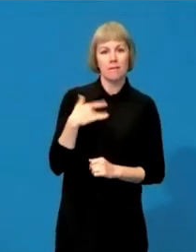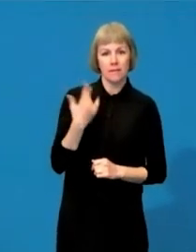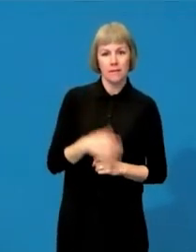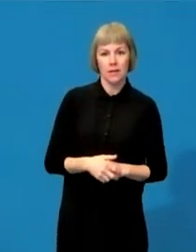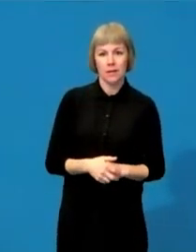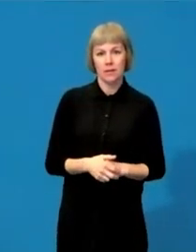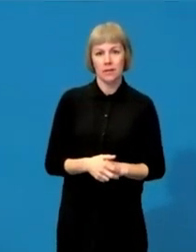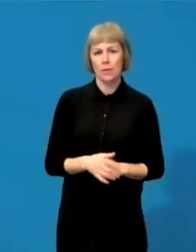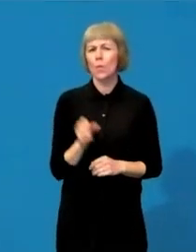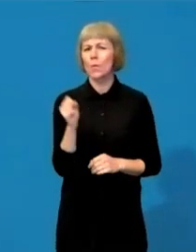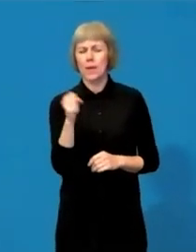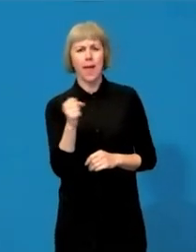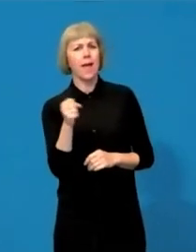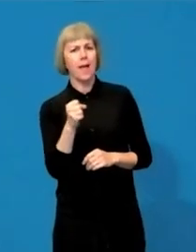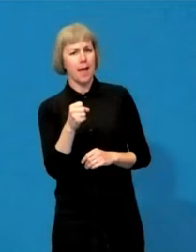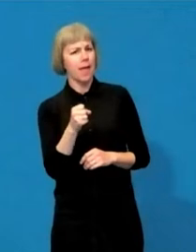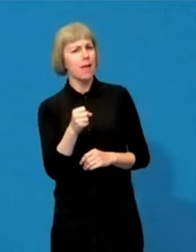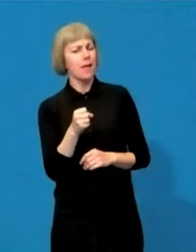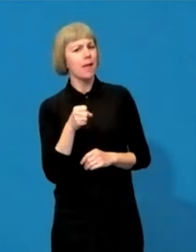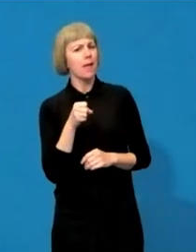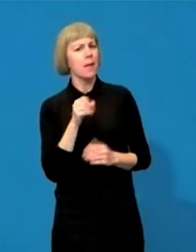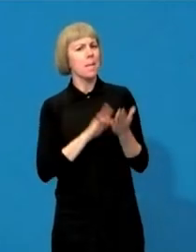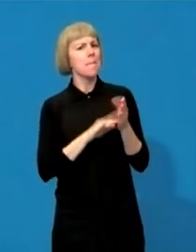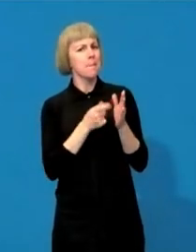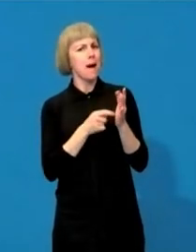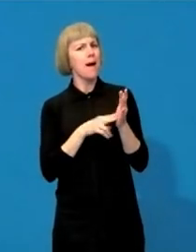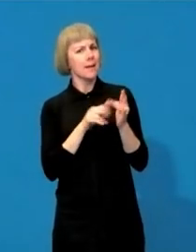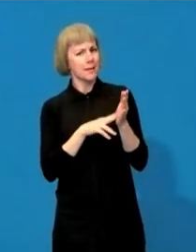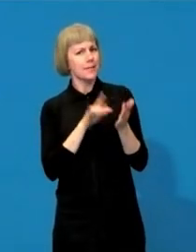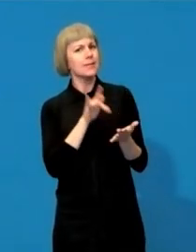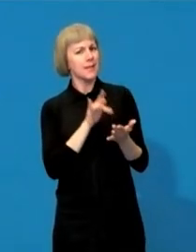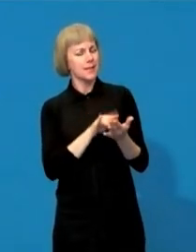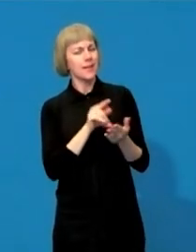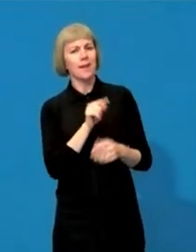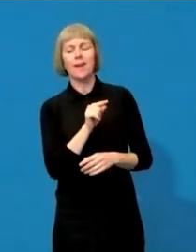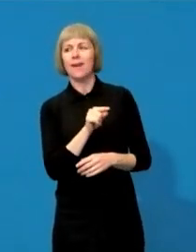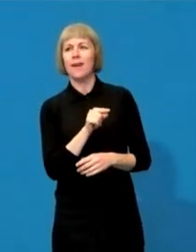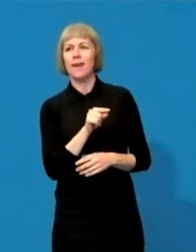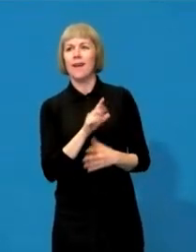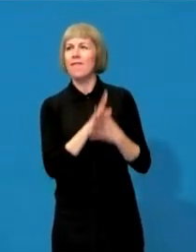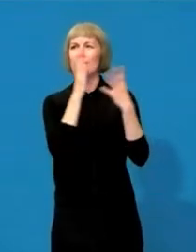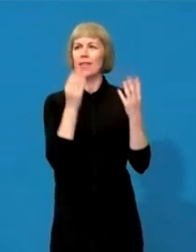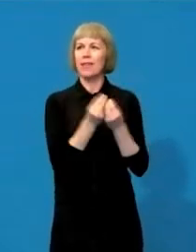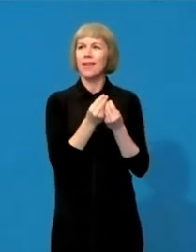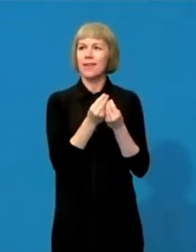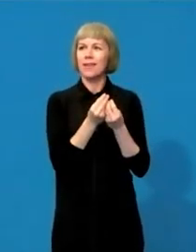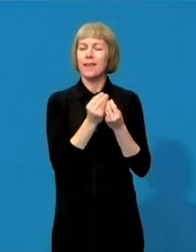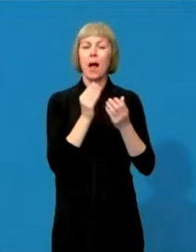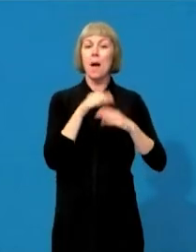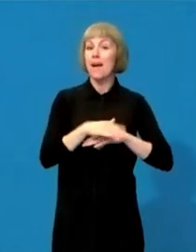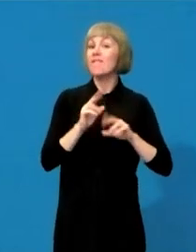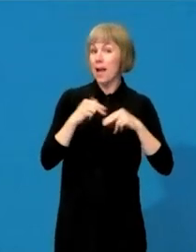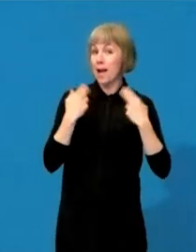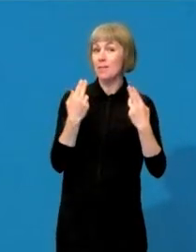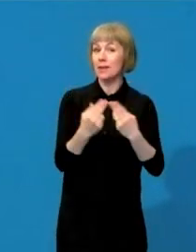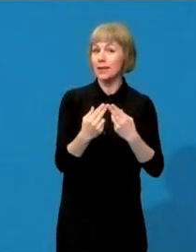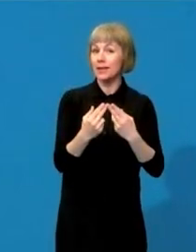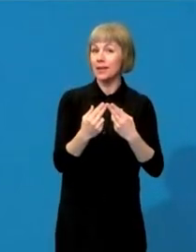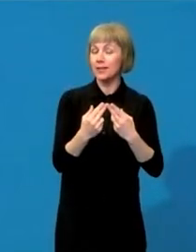I think - yeah, they - Marnin is all about family and, yeah, I think